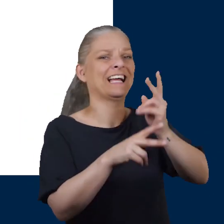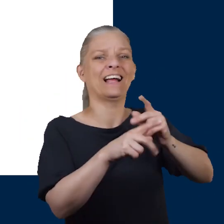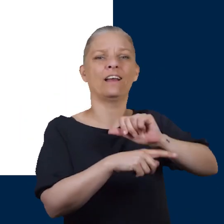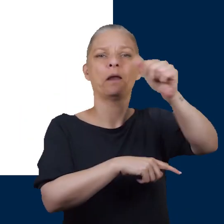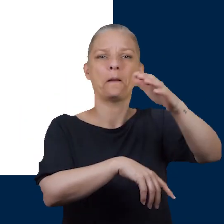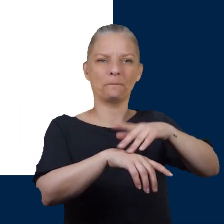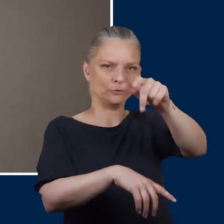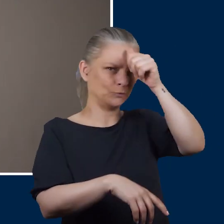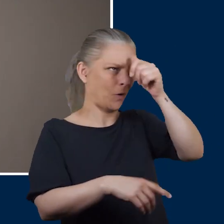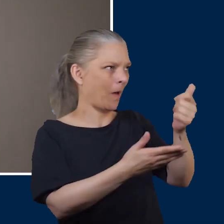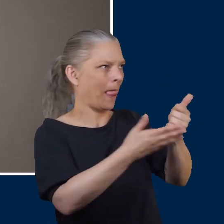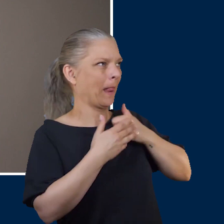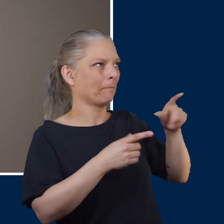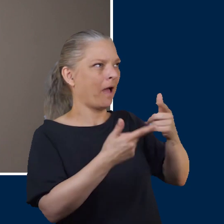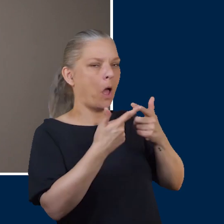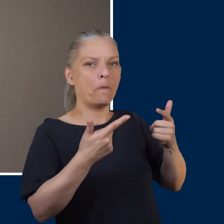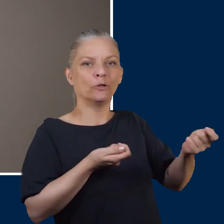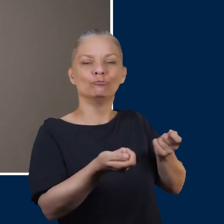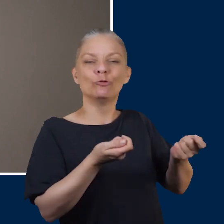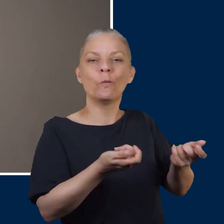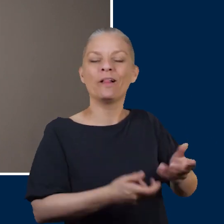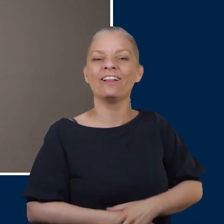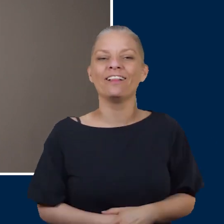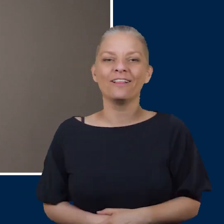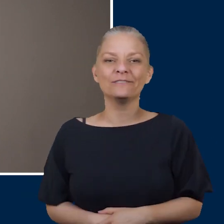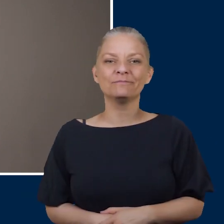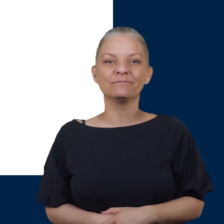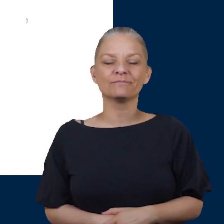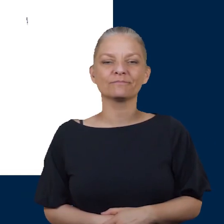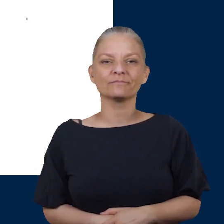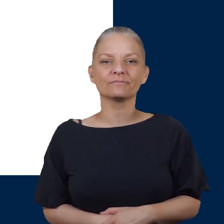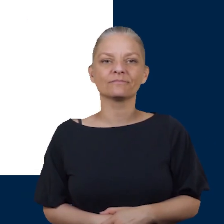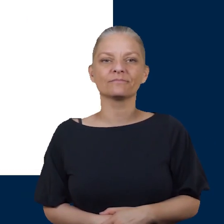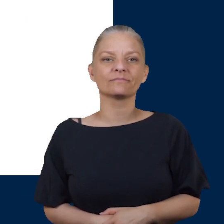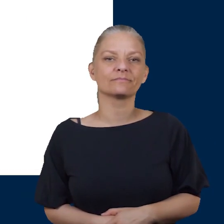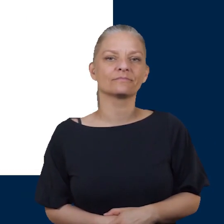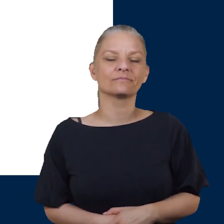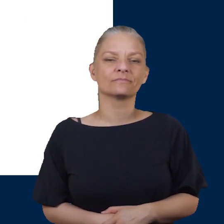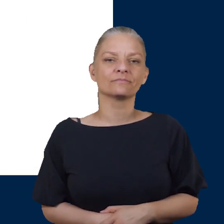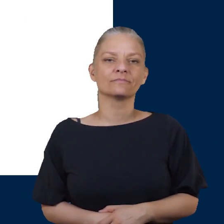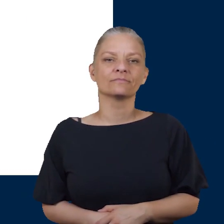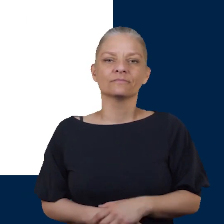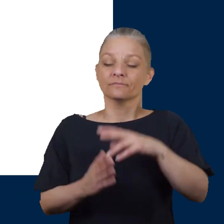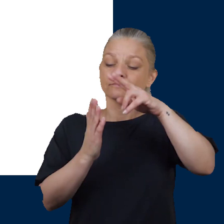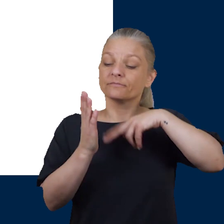a later date as this can help us control how much we eat. Looking at food labels can be a